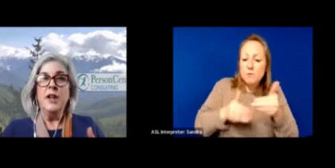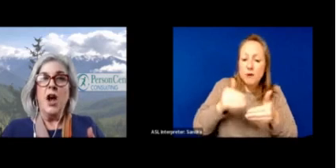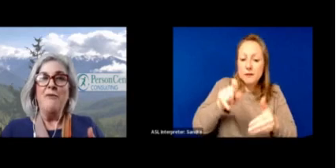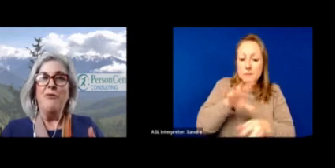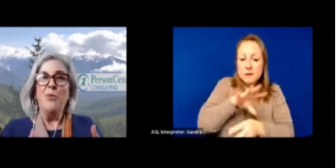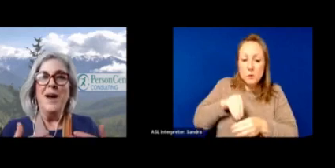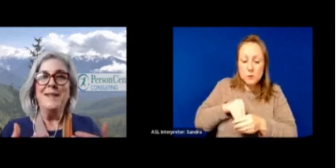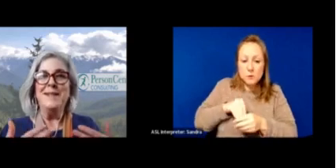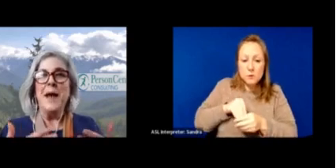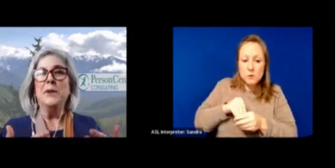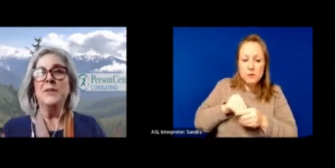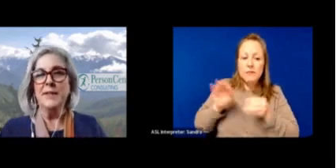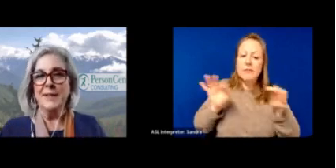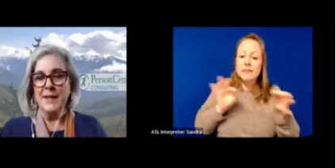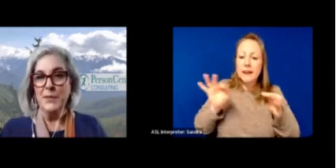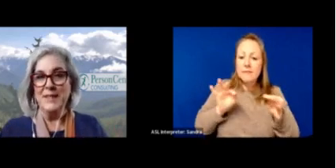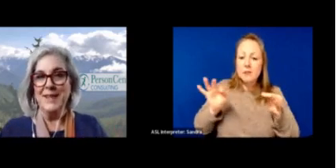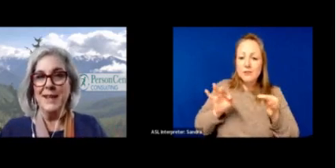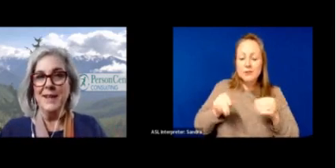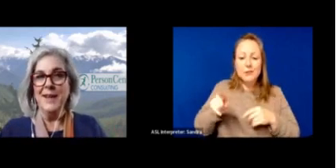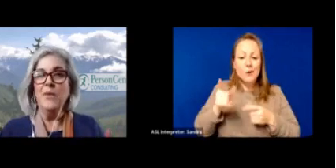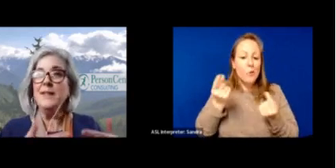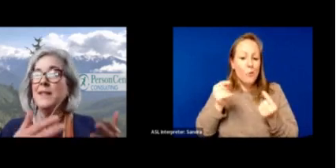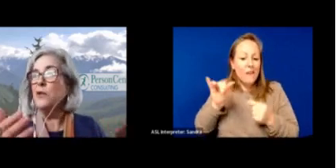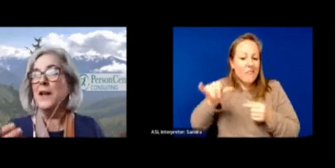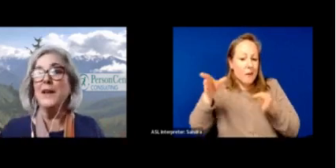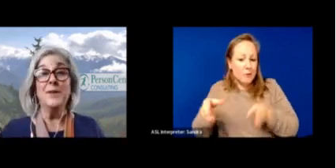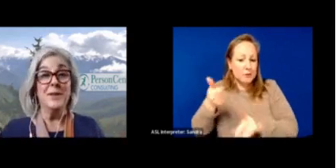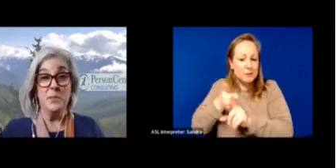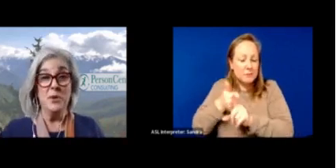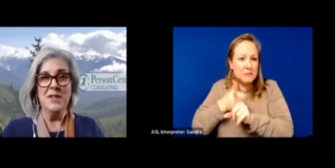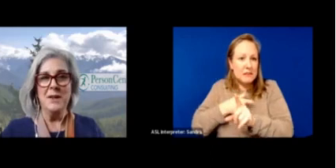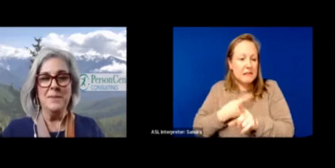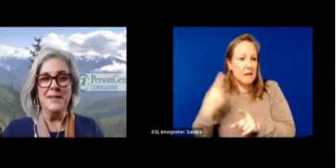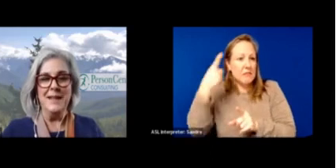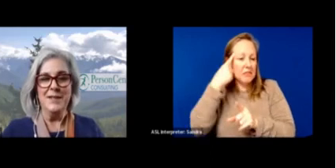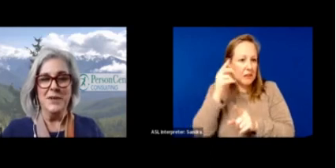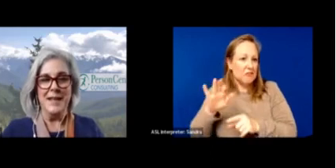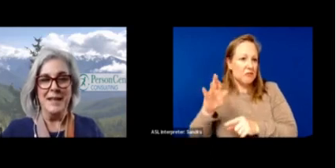Because sometimes, you know, much like beauty risk can be in the eye of the beholder. We've